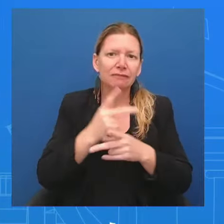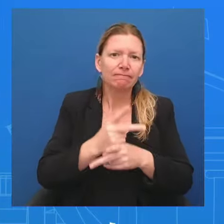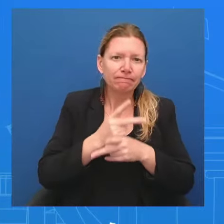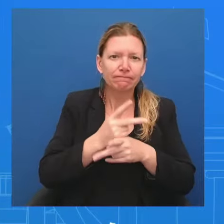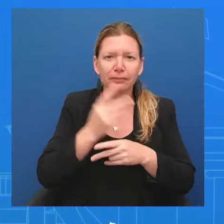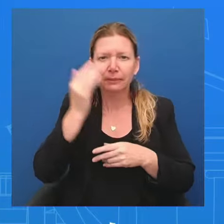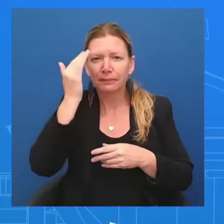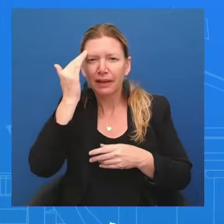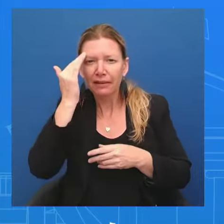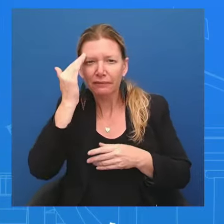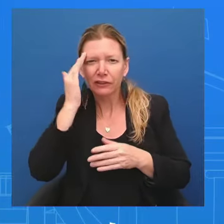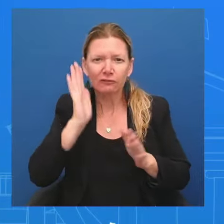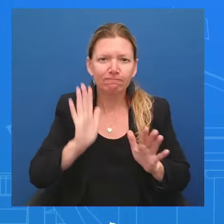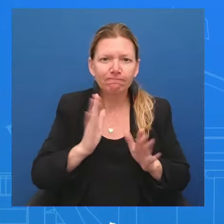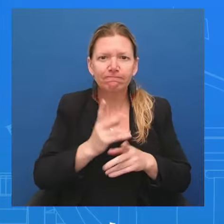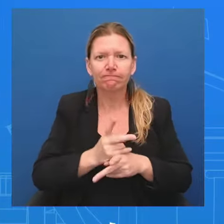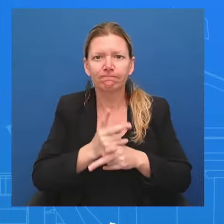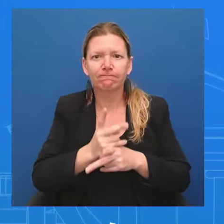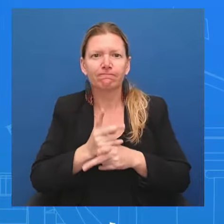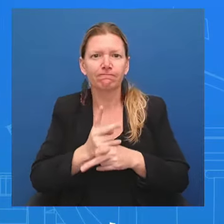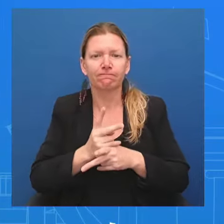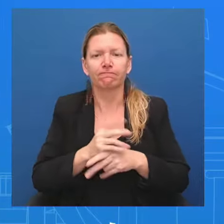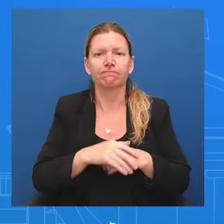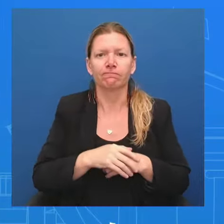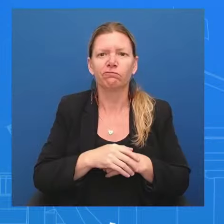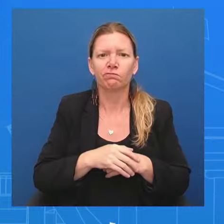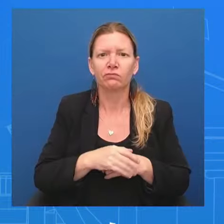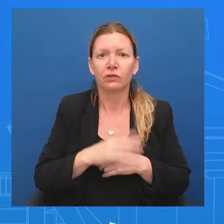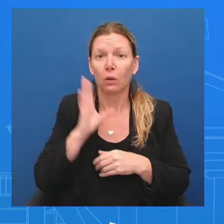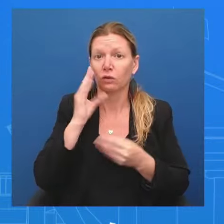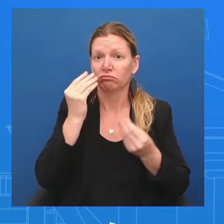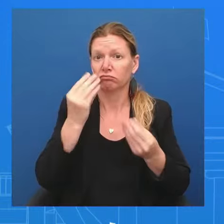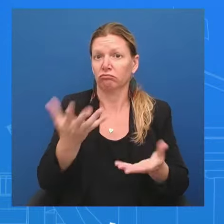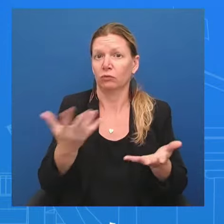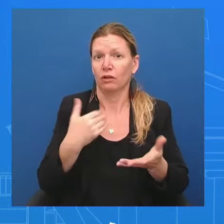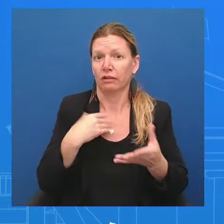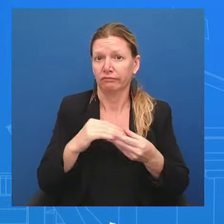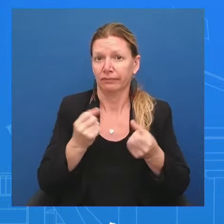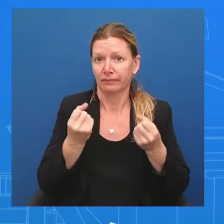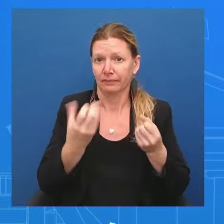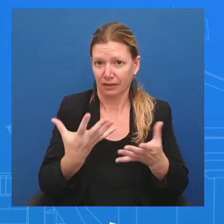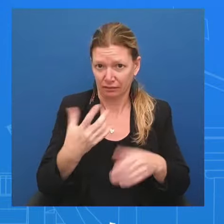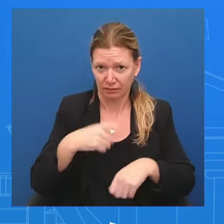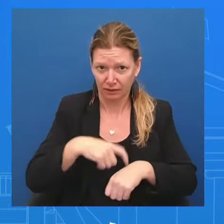the President and the first lady, they love their son. They are proud of how their son has been able